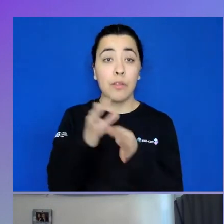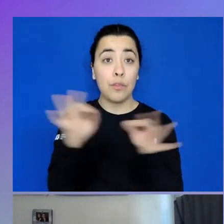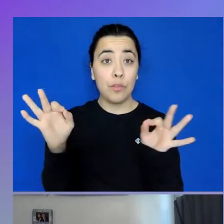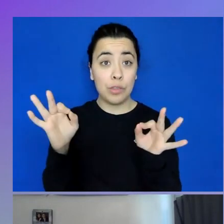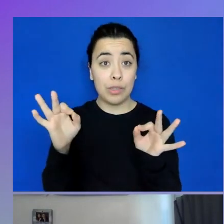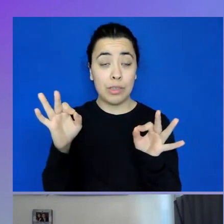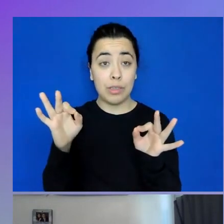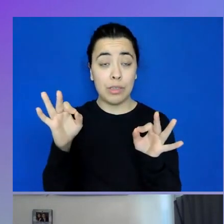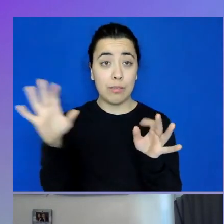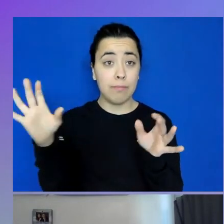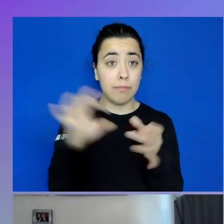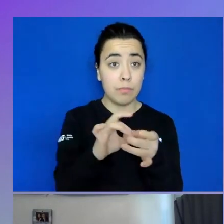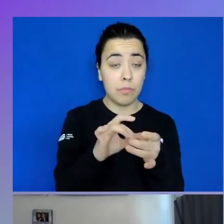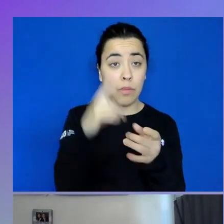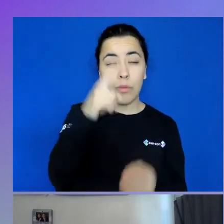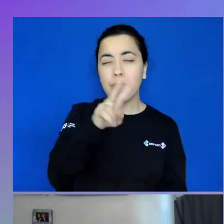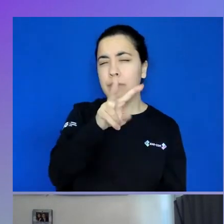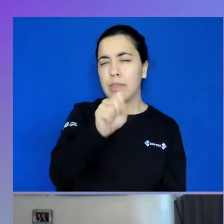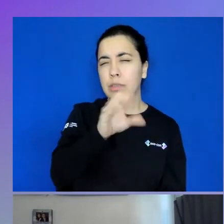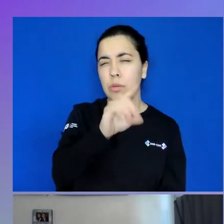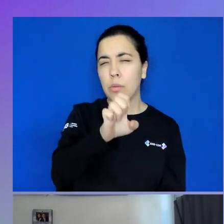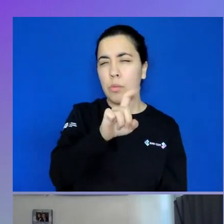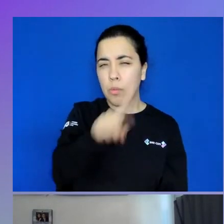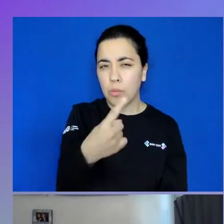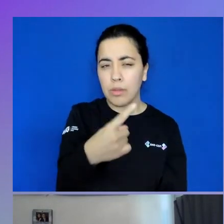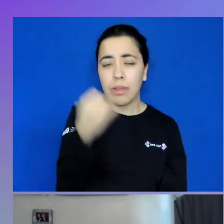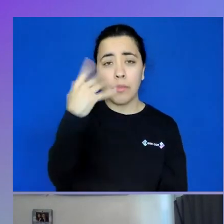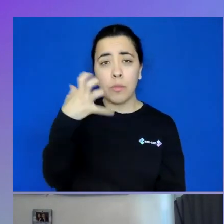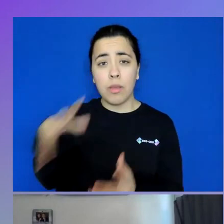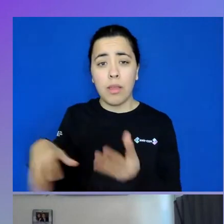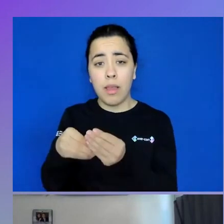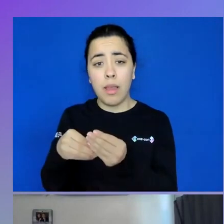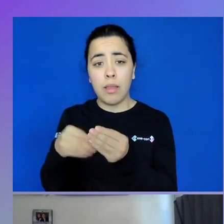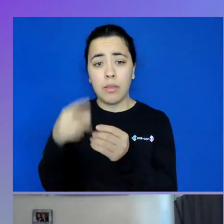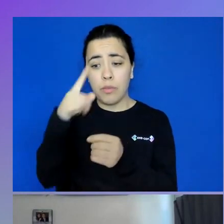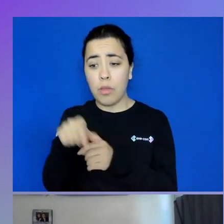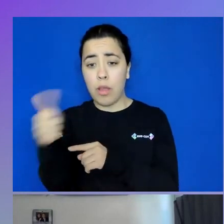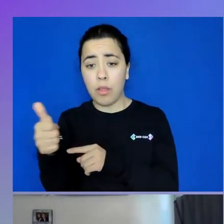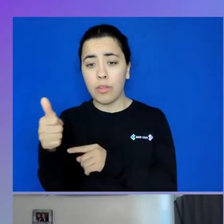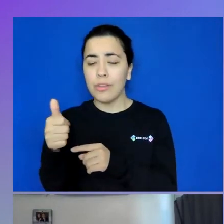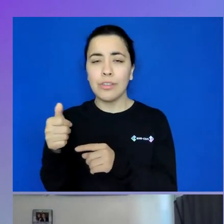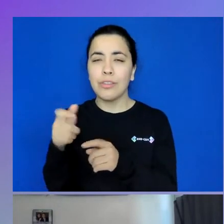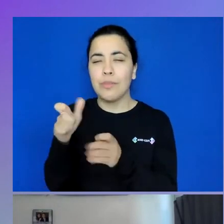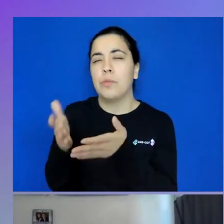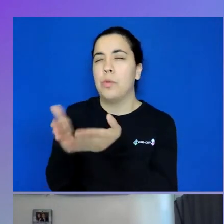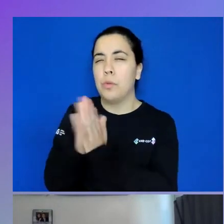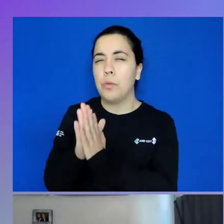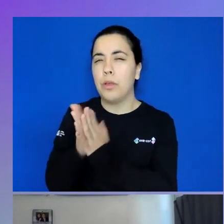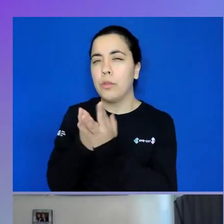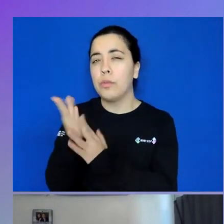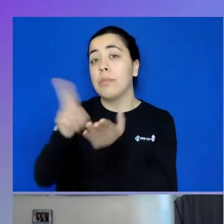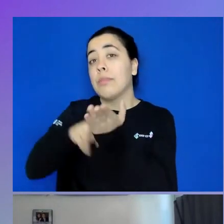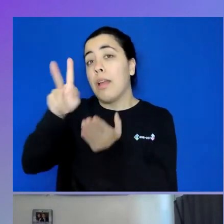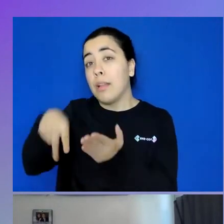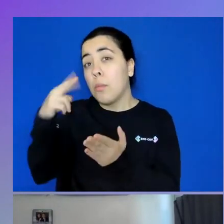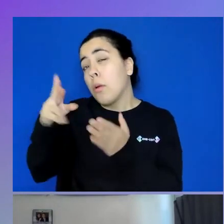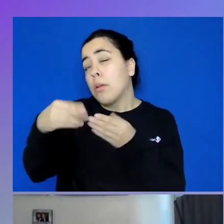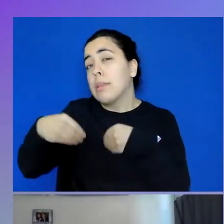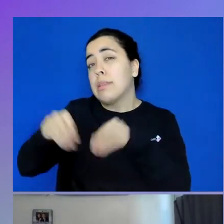IntelliJ plugin is not free. You will have to request that using the sign up page or through the salesperson. If you have one who